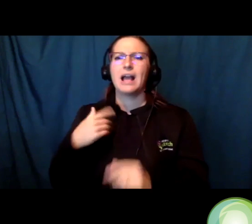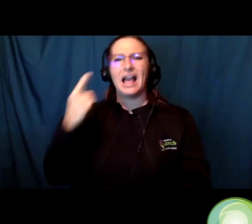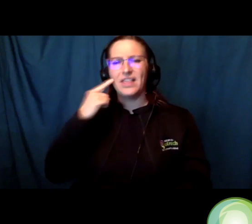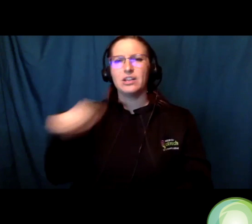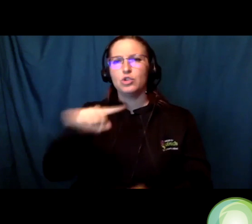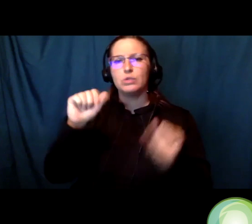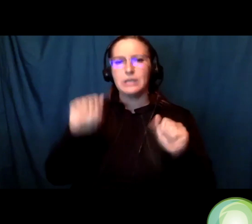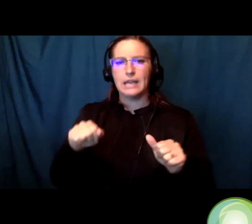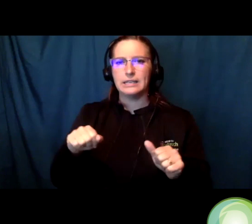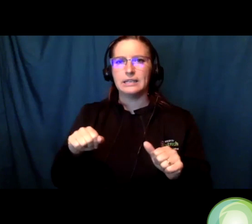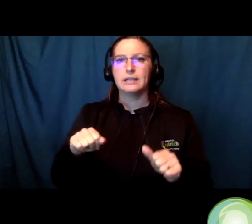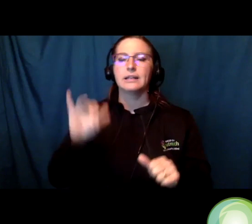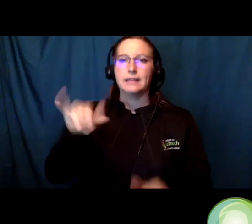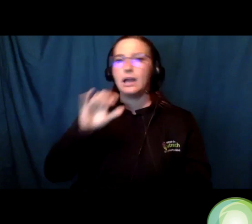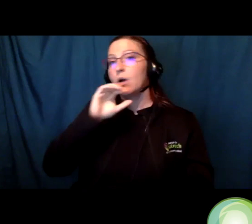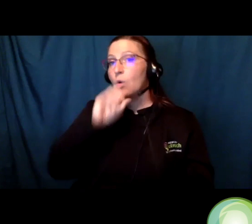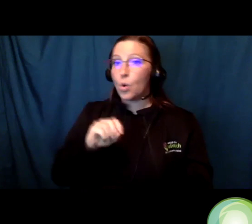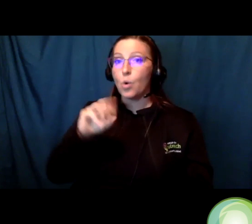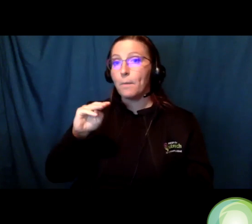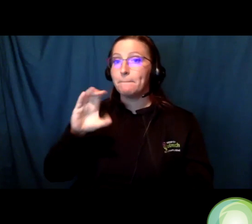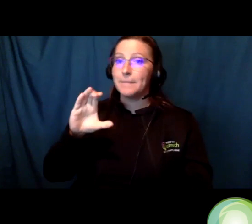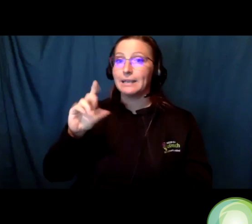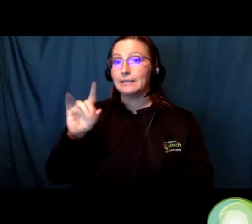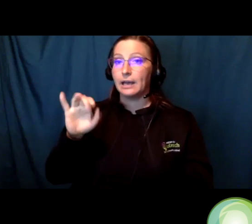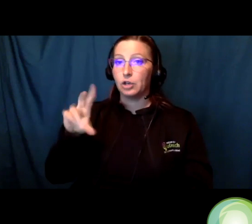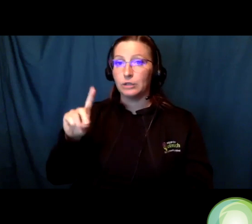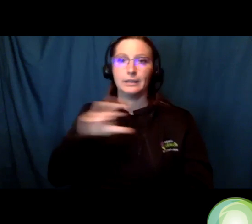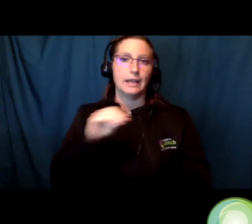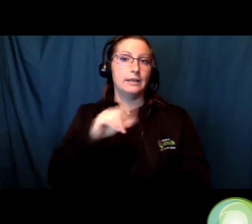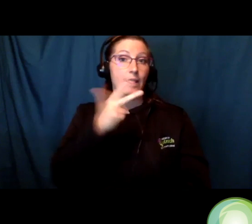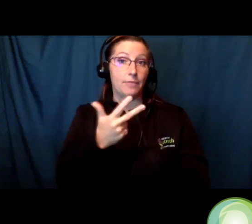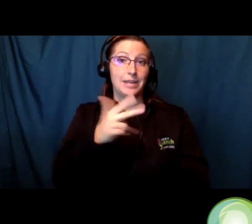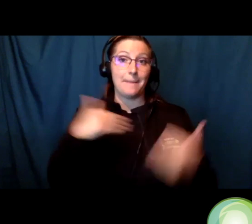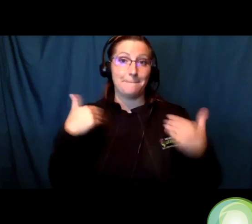the Old MacDonald and the Three Bears for example, probably any number of